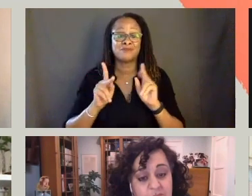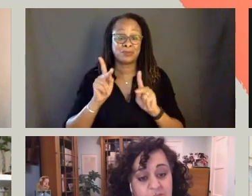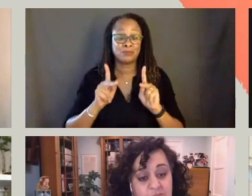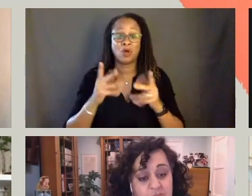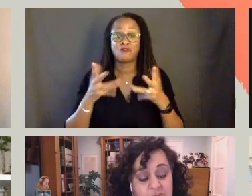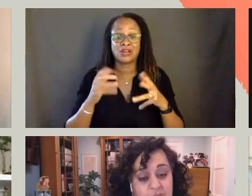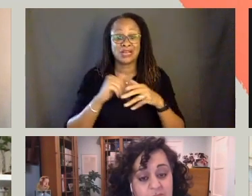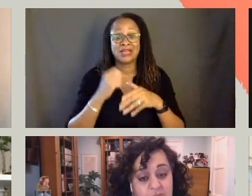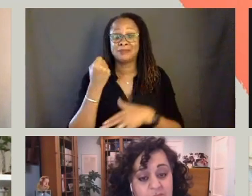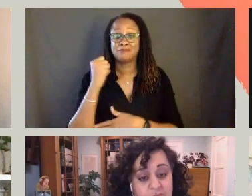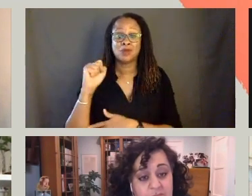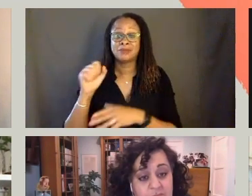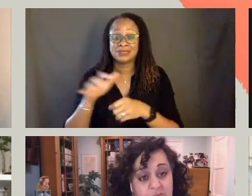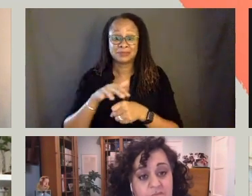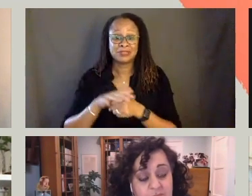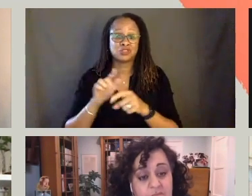to produce their own stories?